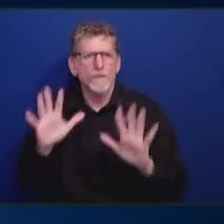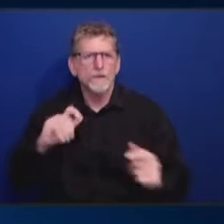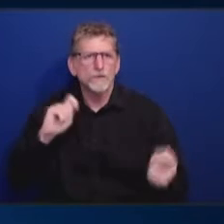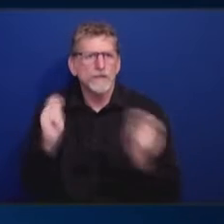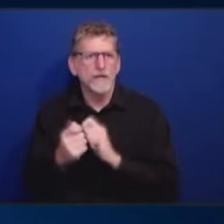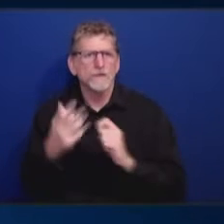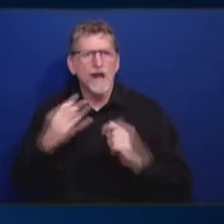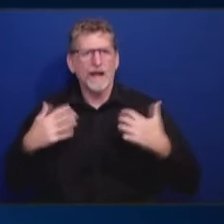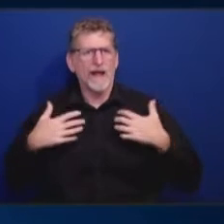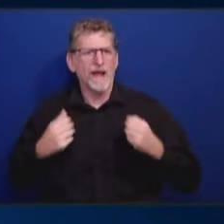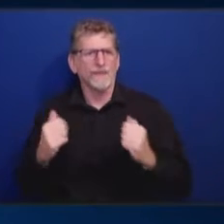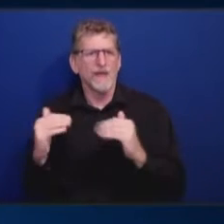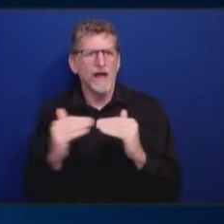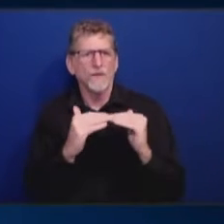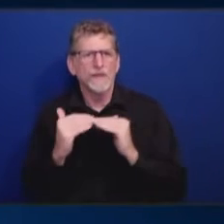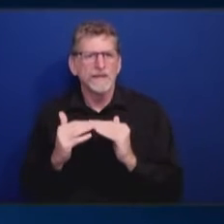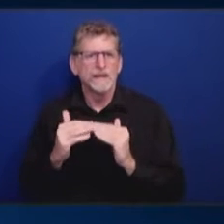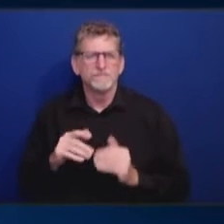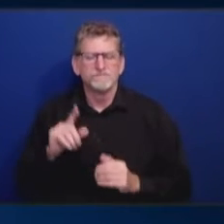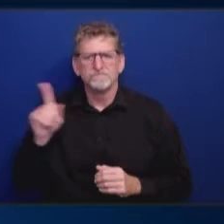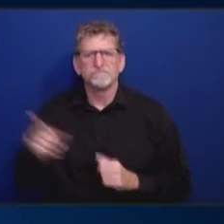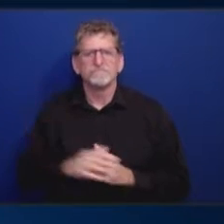And he's also a physician, and has served as HHS principle